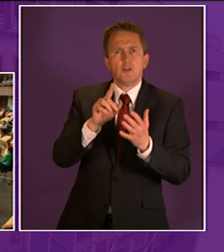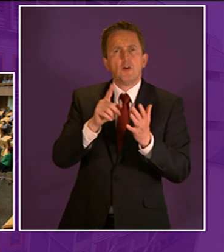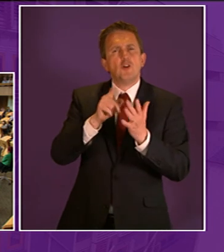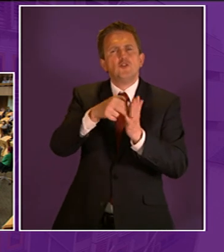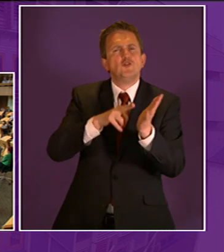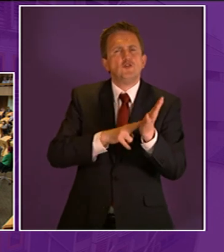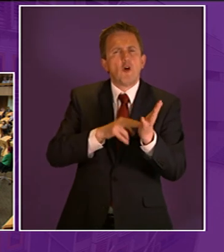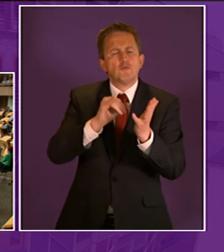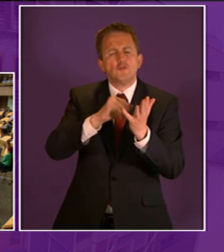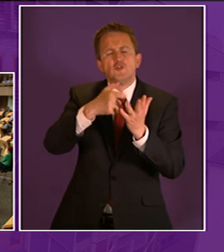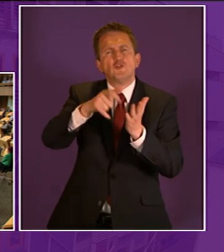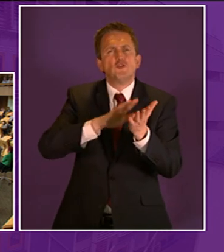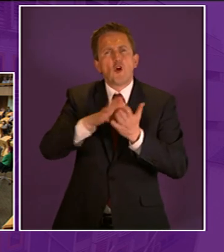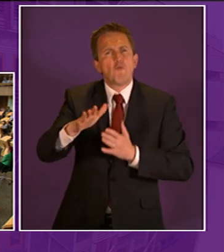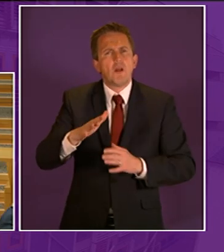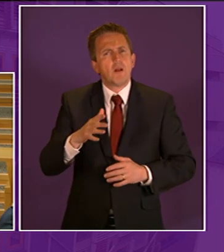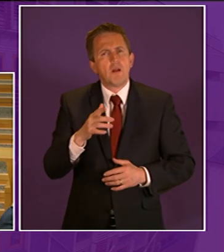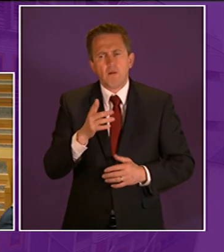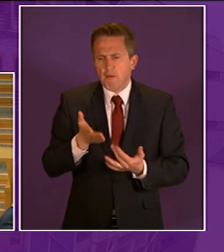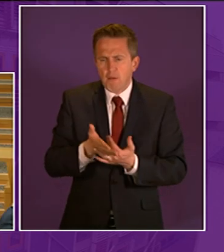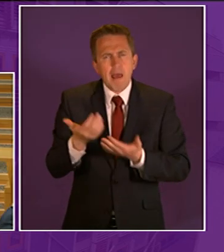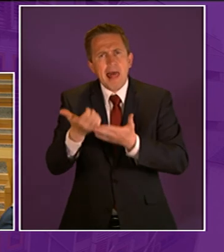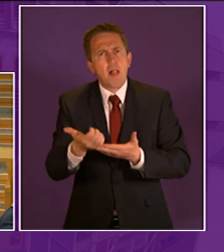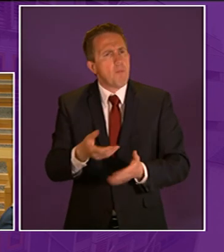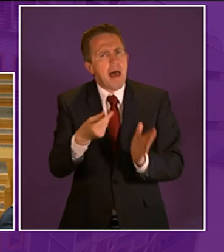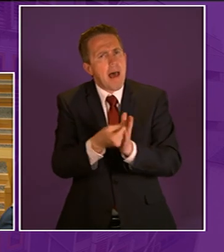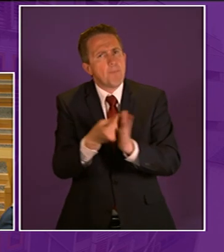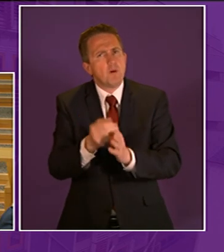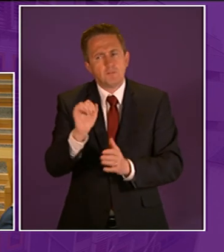that the Advisory, Conciliation and Arbitration Service was not, and how much will he cost the public purse?